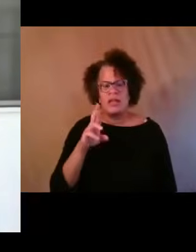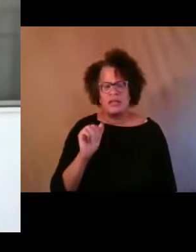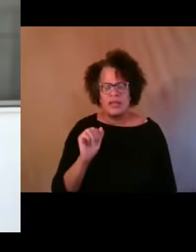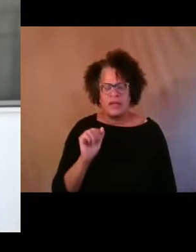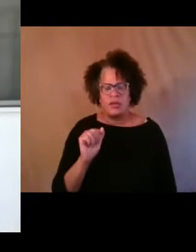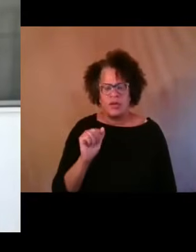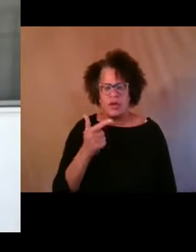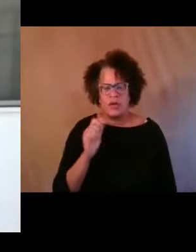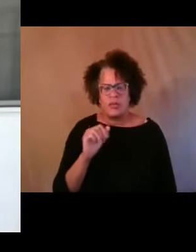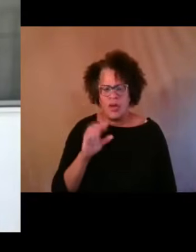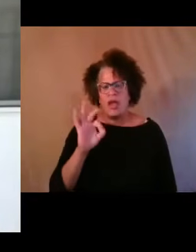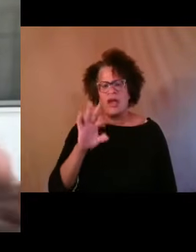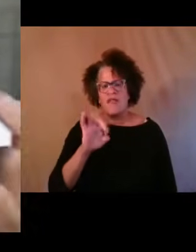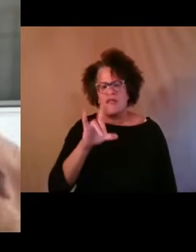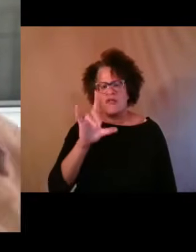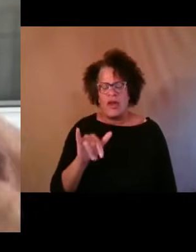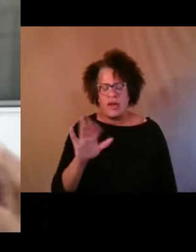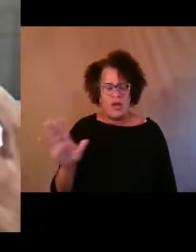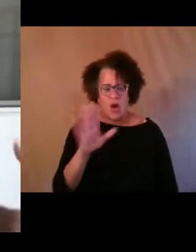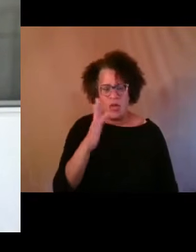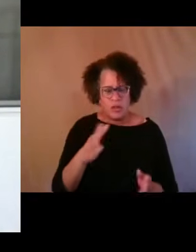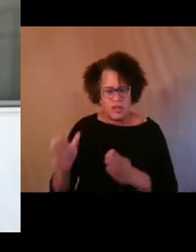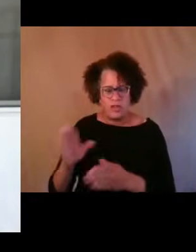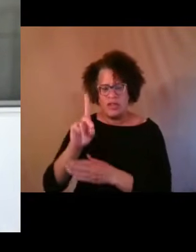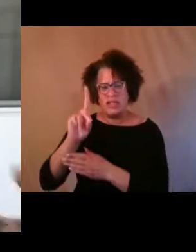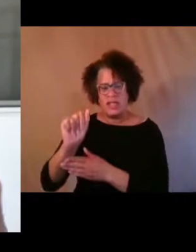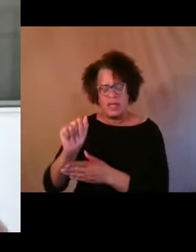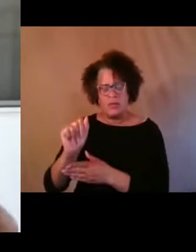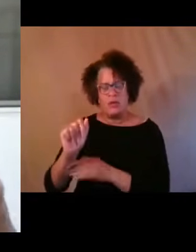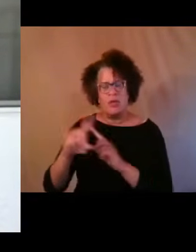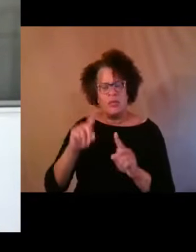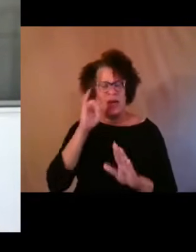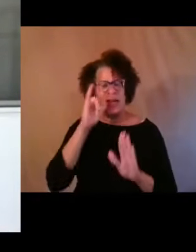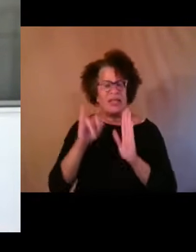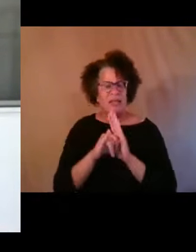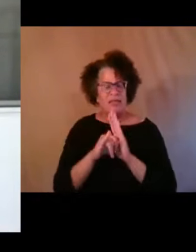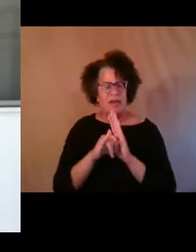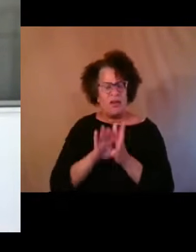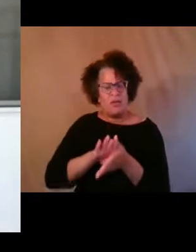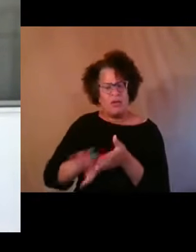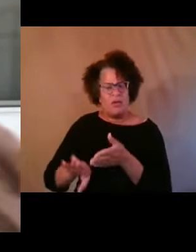They were all disabled, but their disability identity were erased from their narrative.